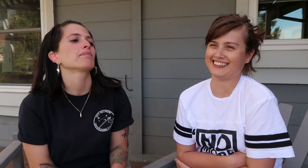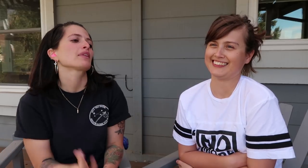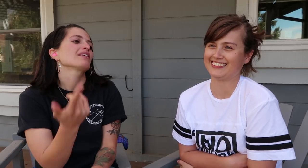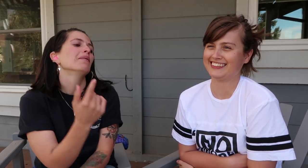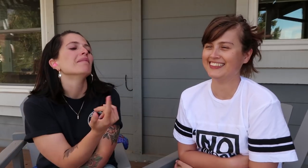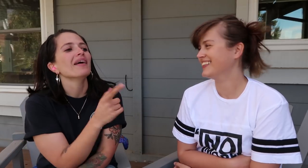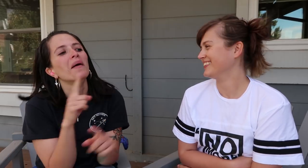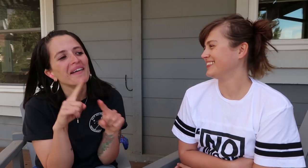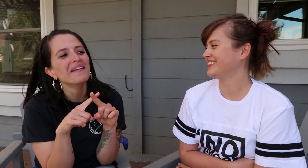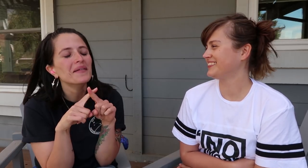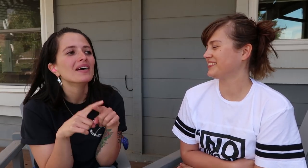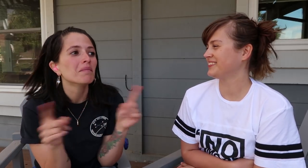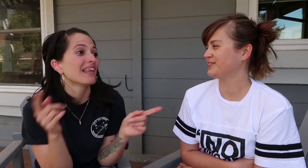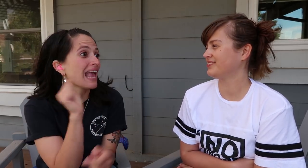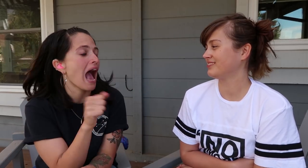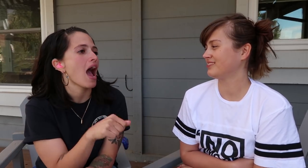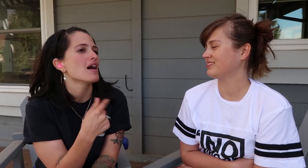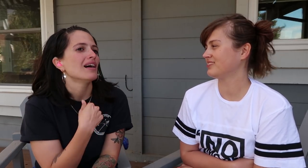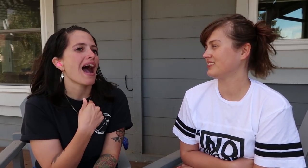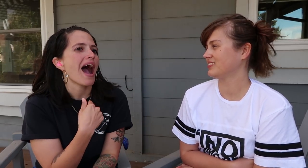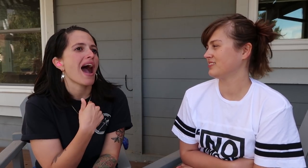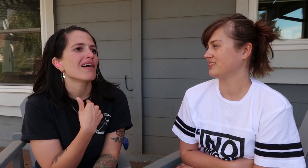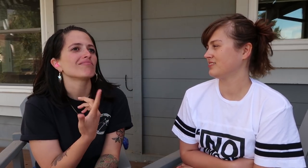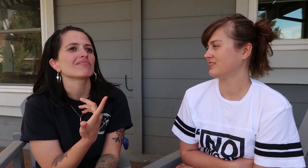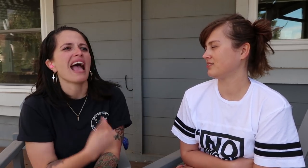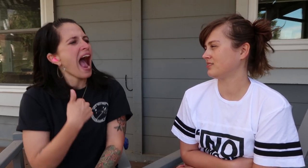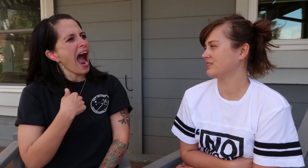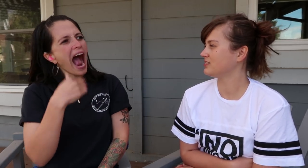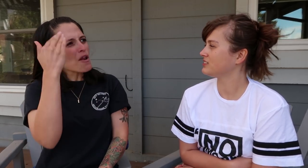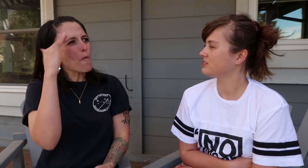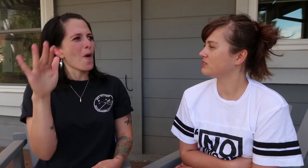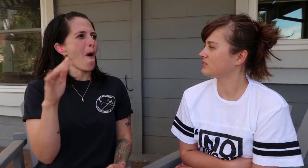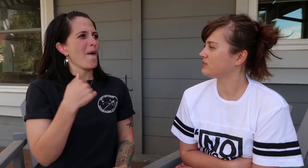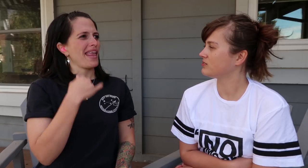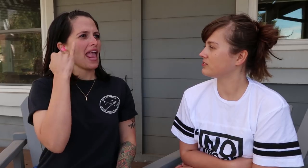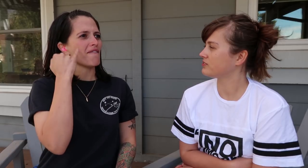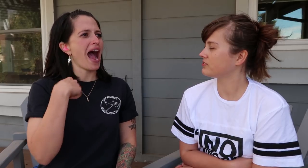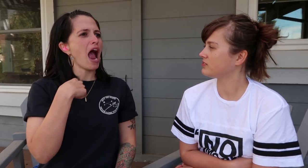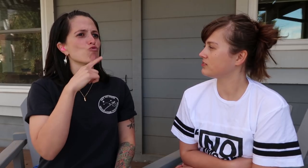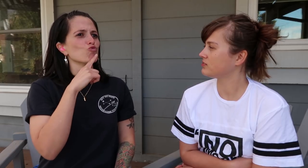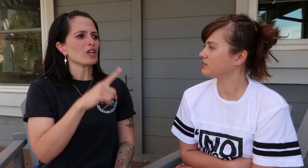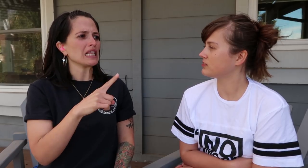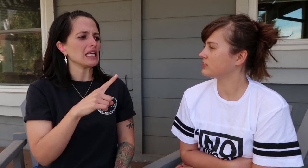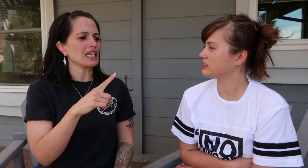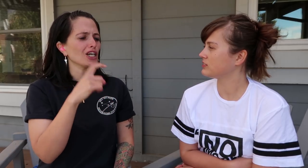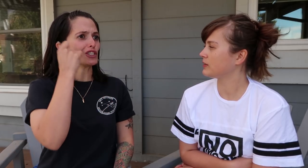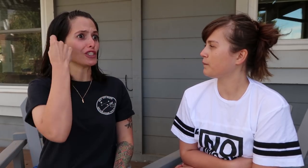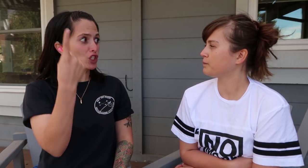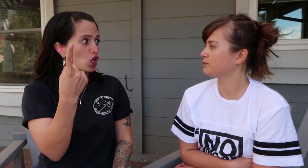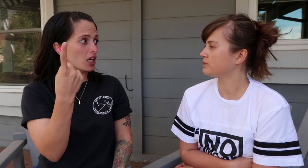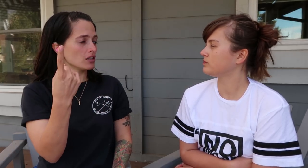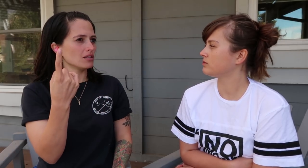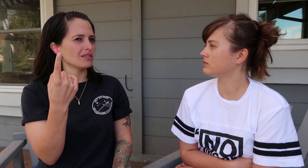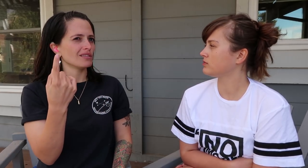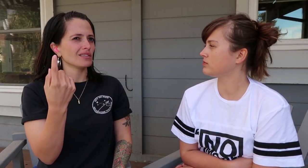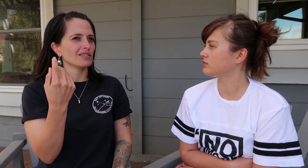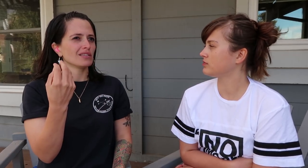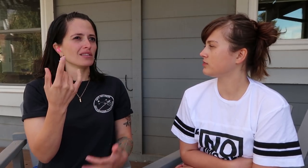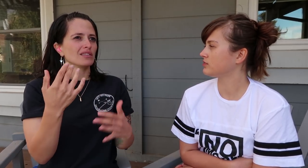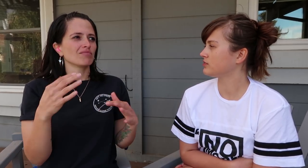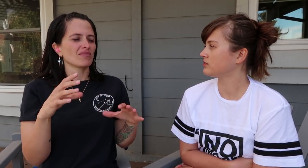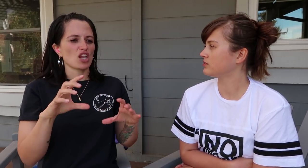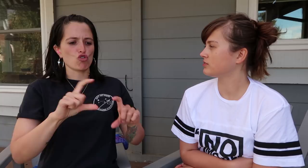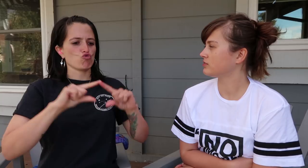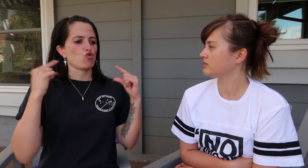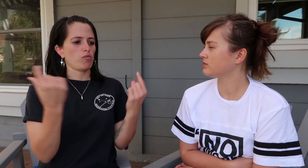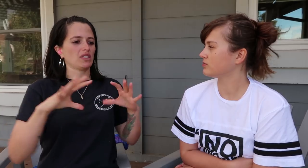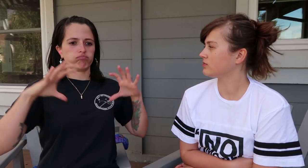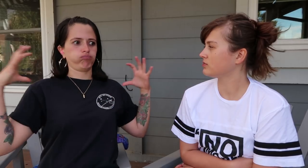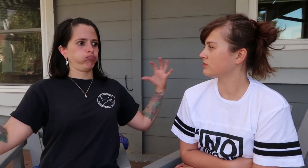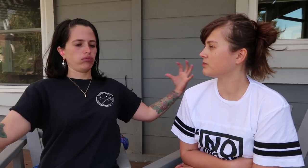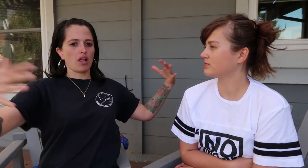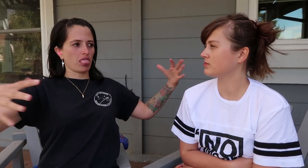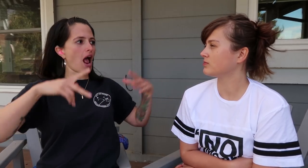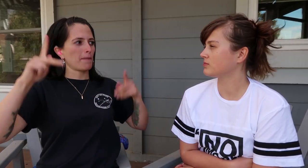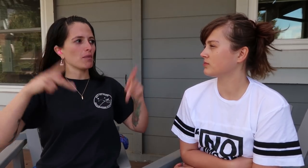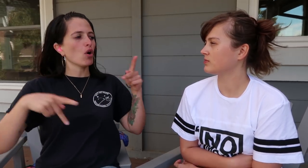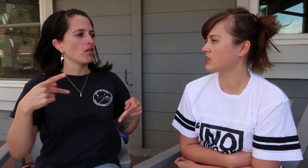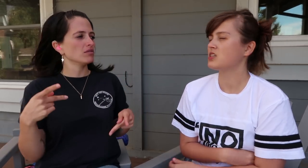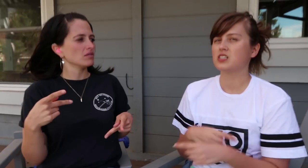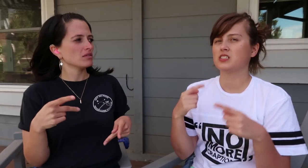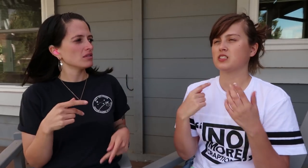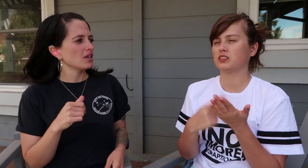But yeah. I don’t know if I ever really understood group conversations.